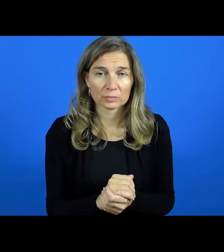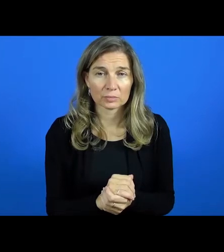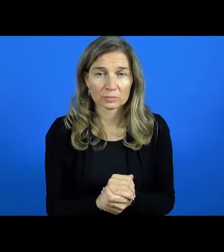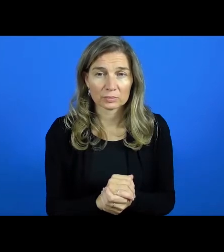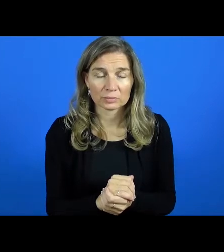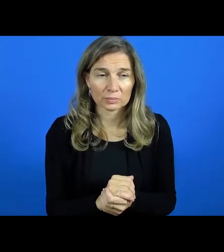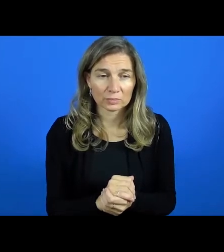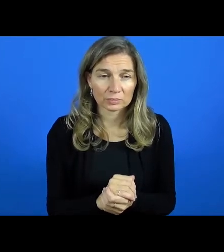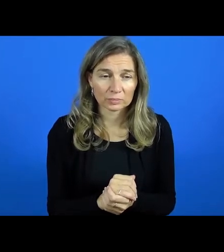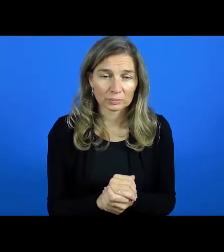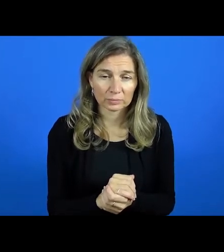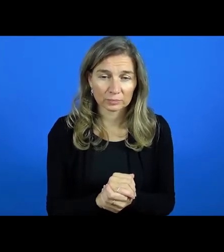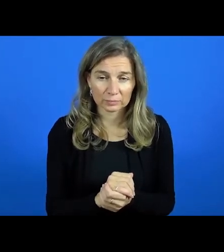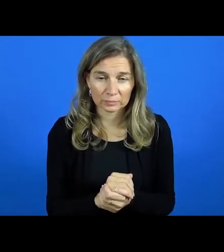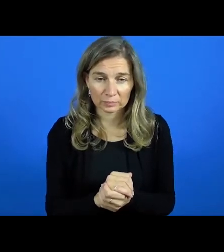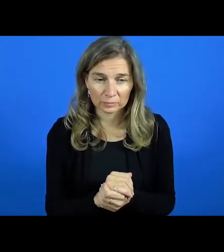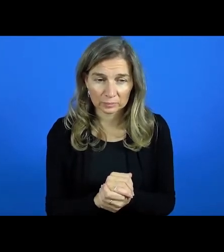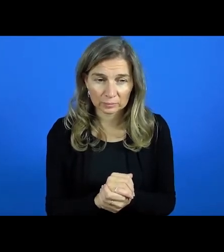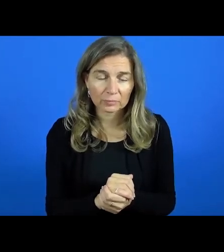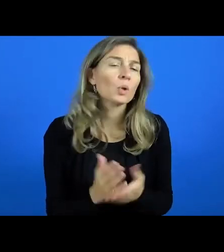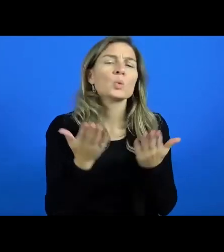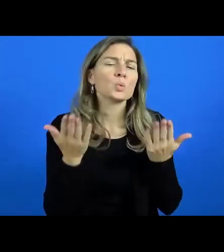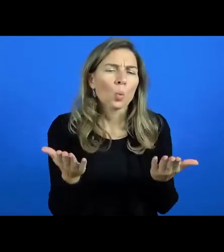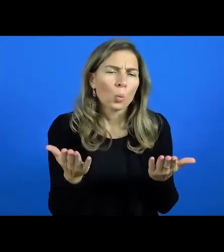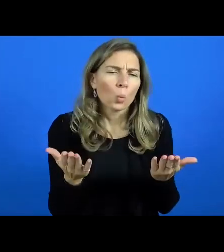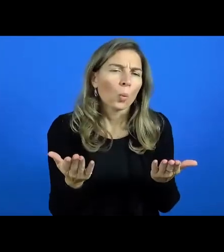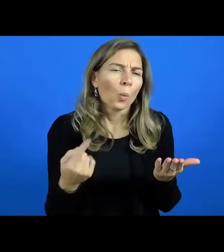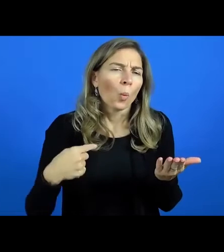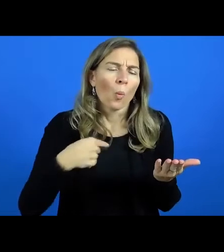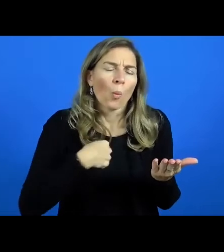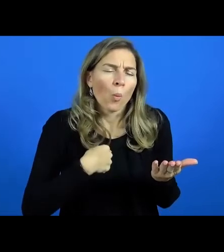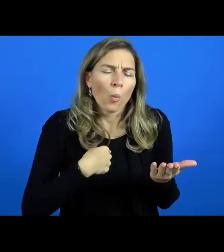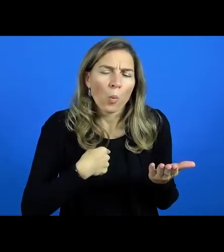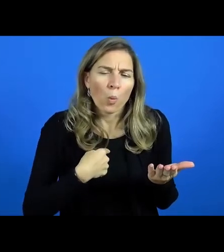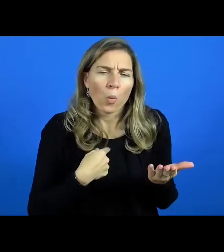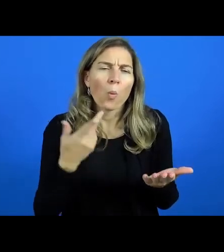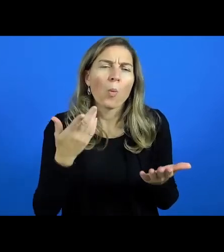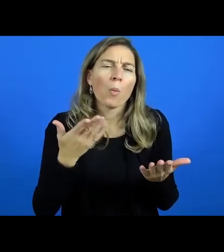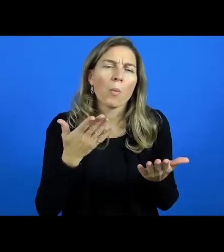I don't have my own experience. Maybe I'll complain now to the Ombudsman for speak too much.